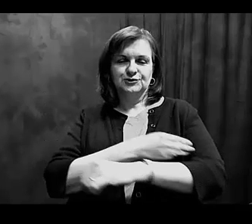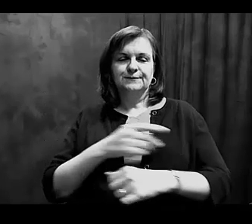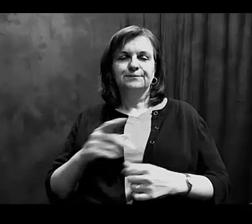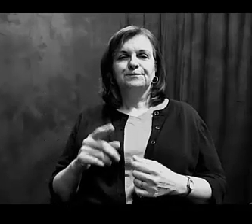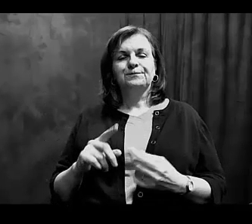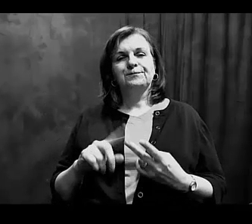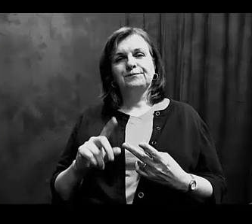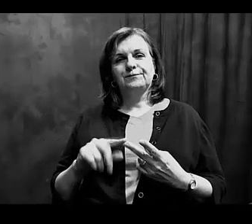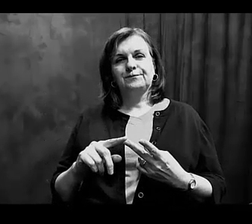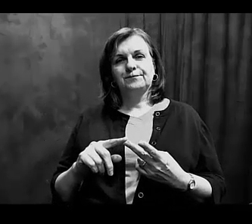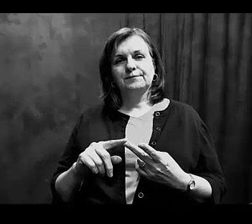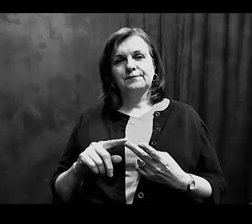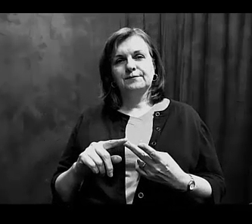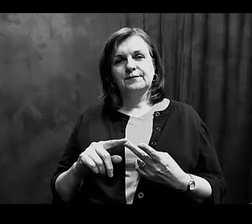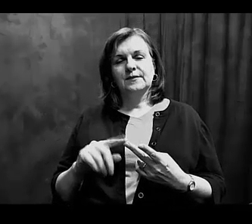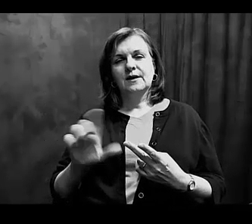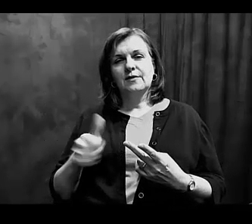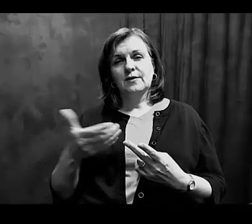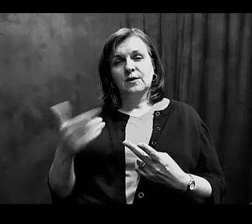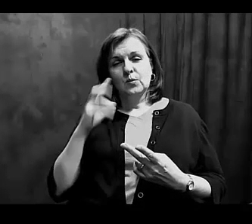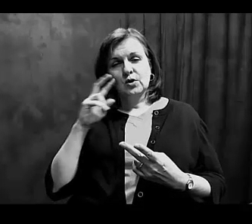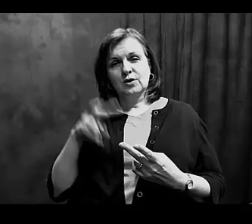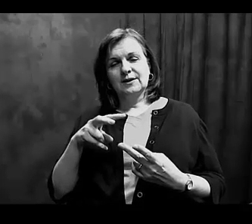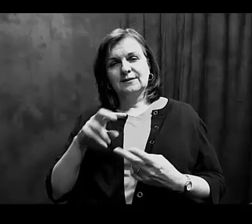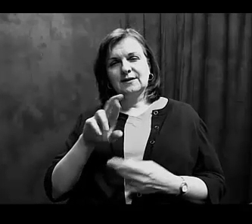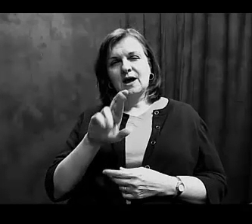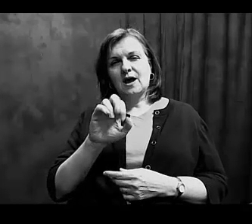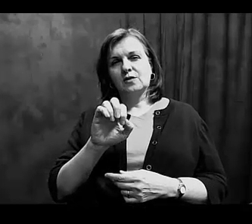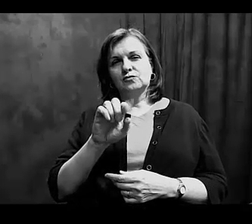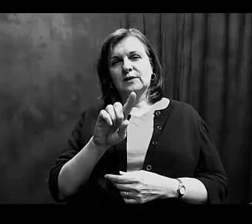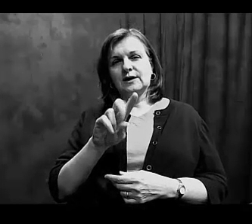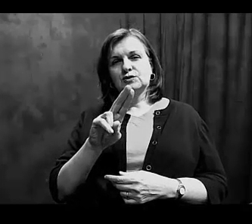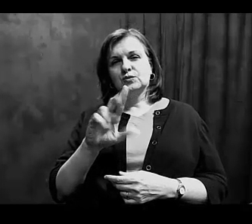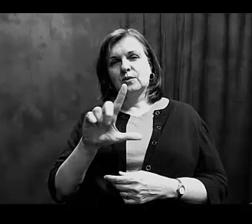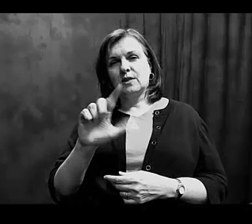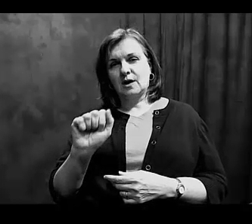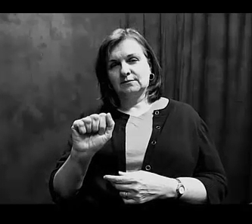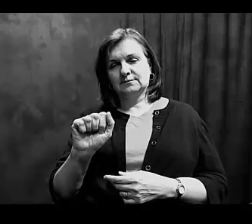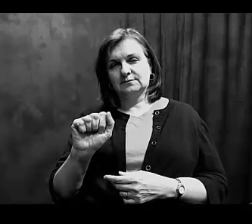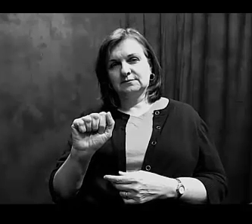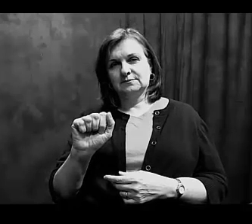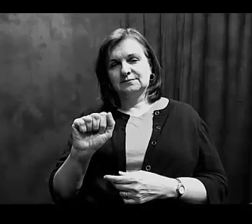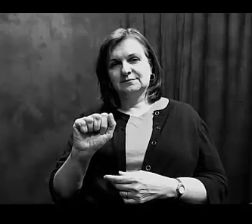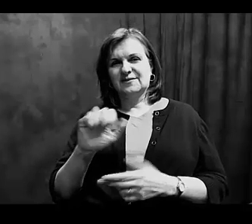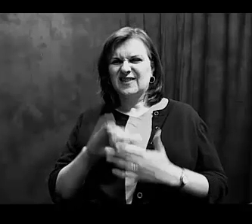the other thing we look at is something known as a radula